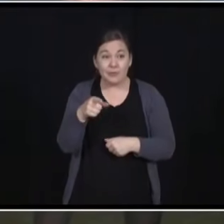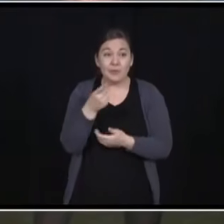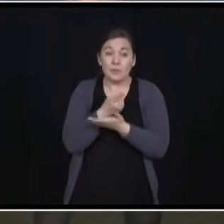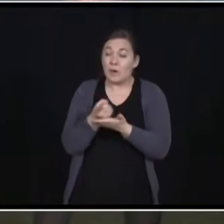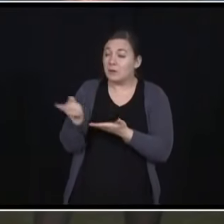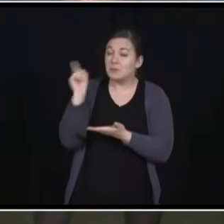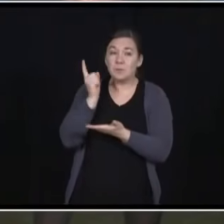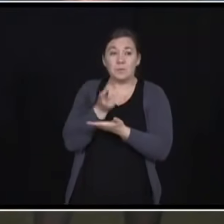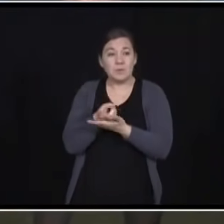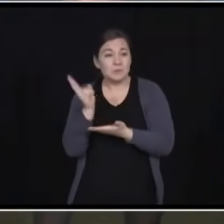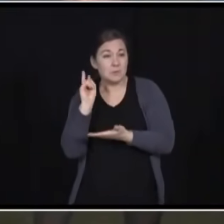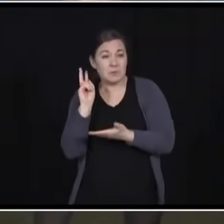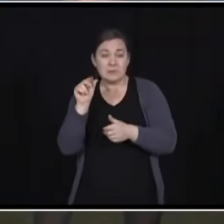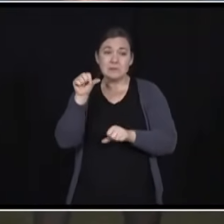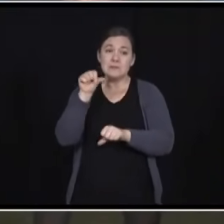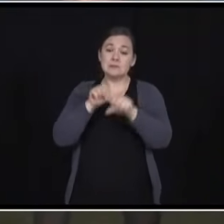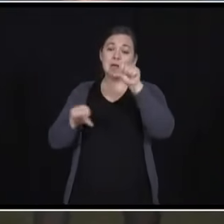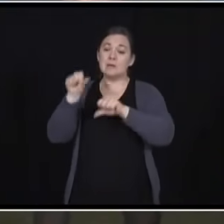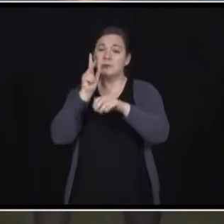You may recall the modelers